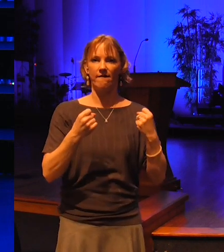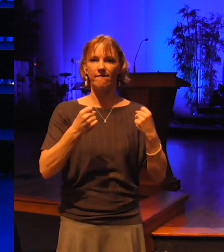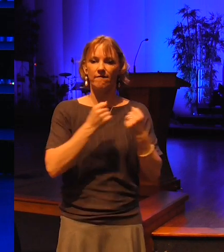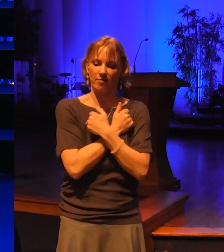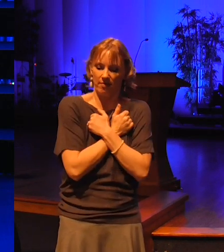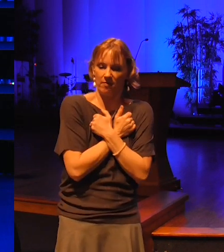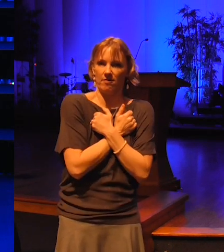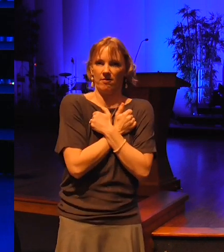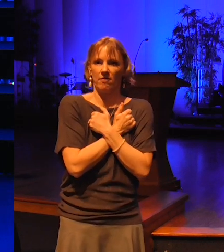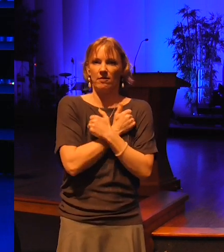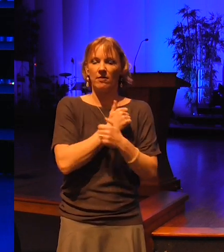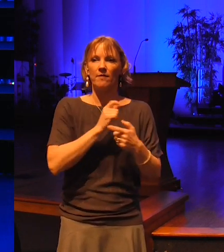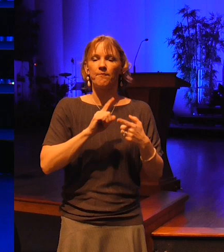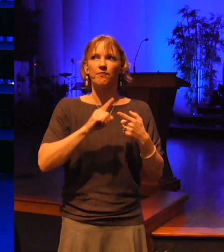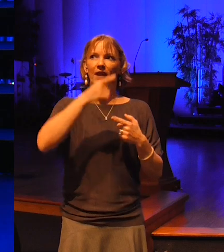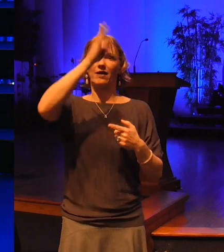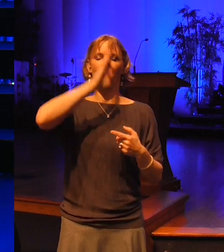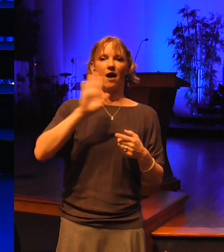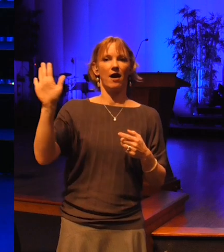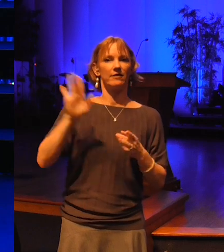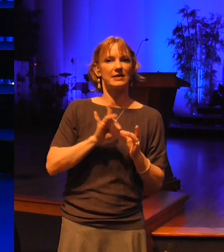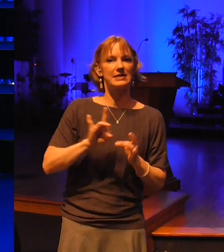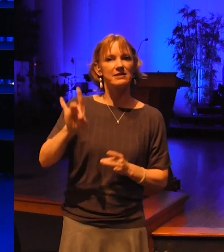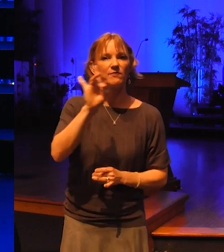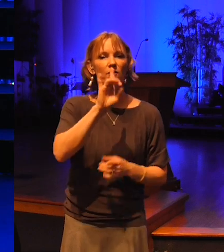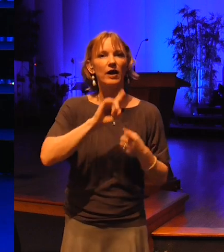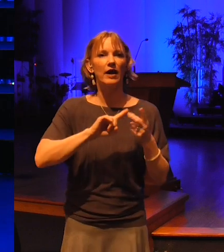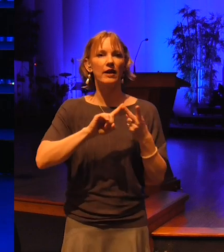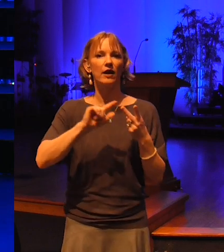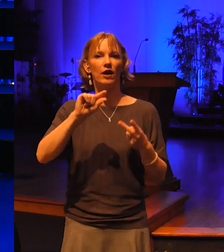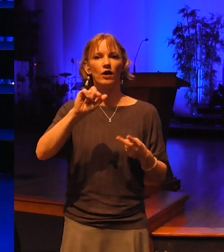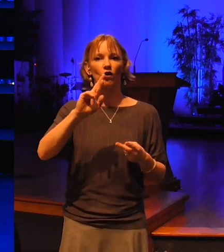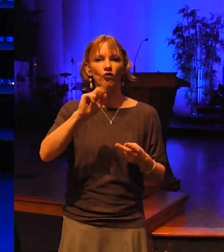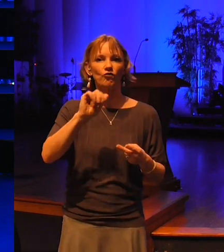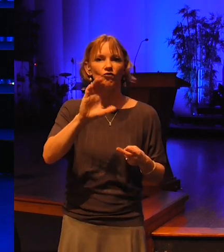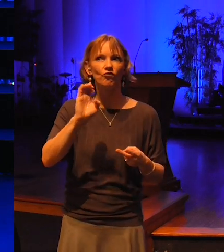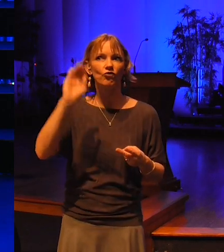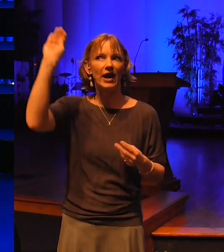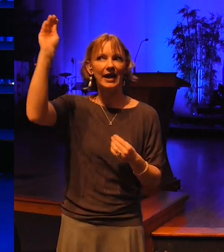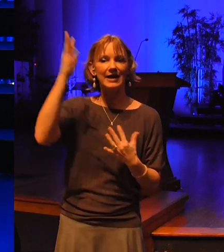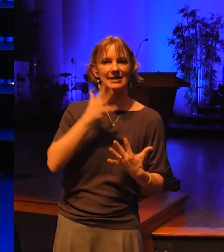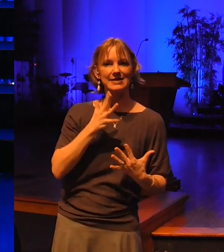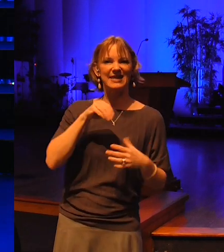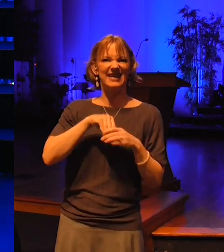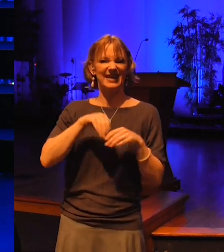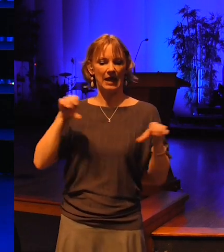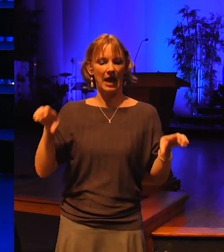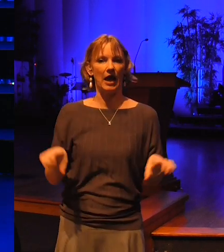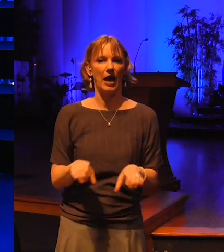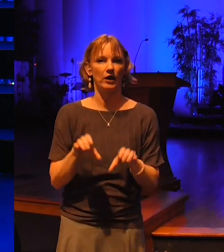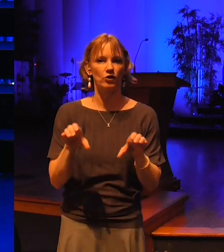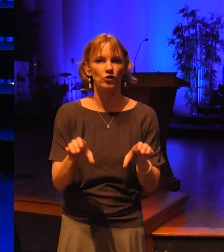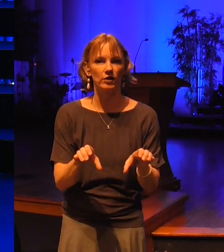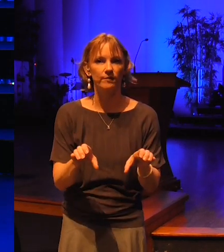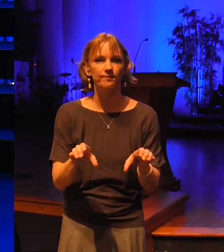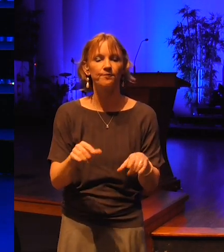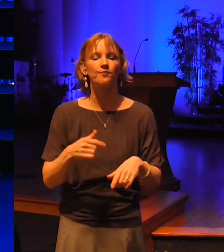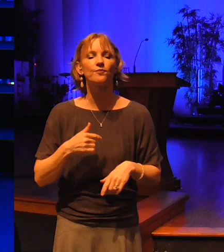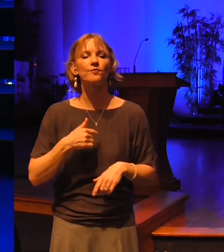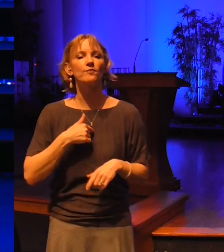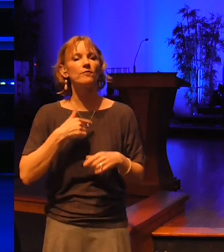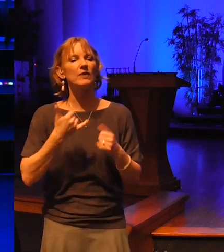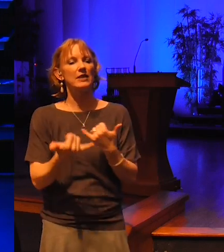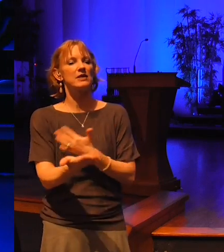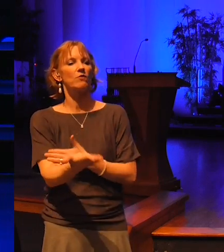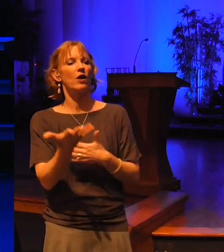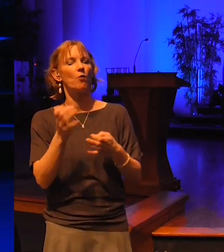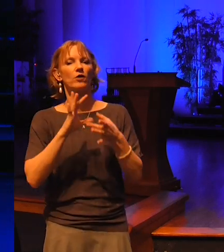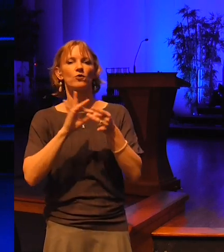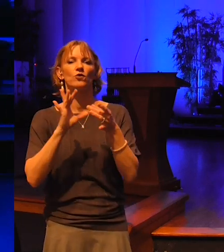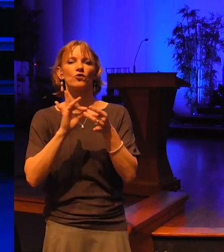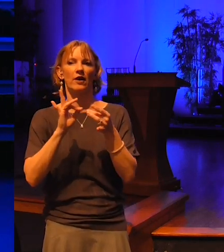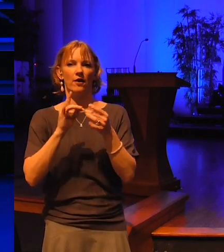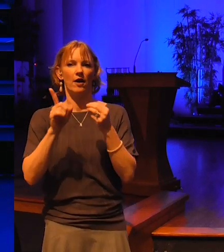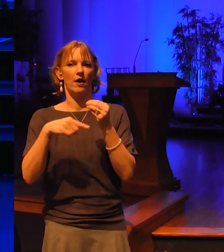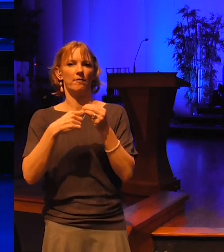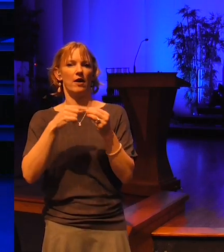God's spirit and grace in action i'd like to share with you this morning about a hero of forgiveness